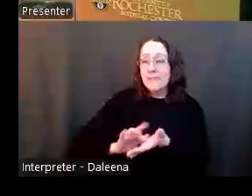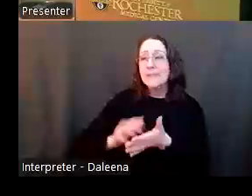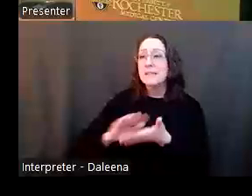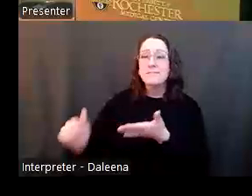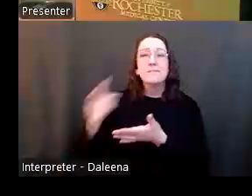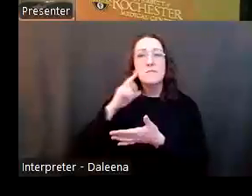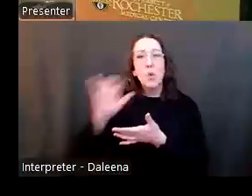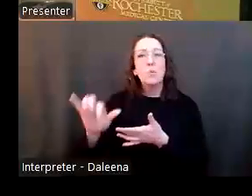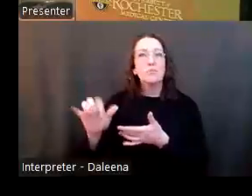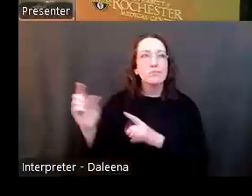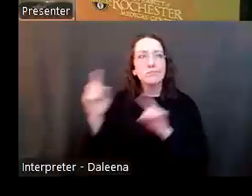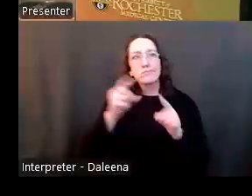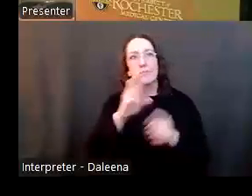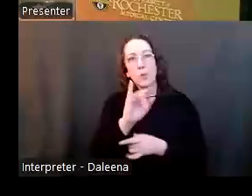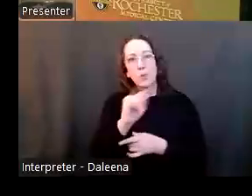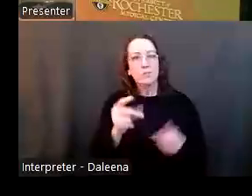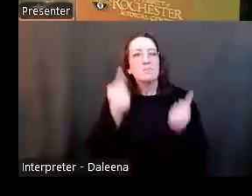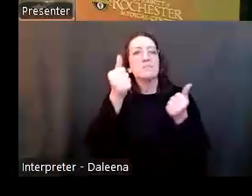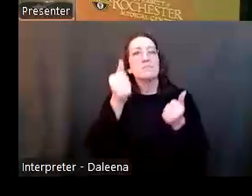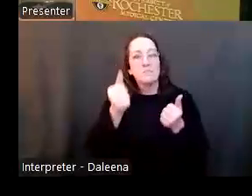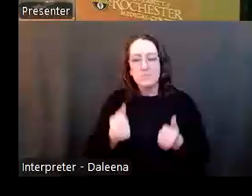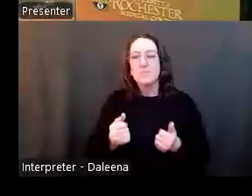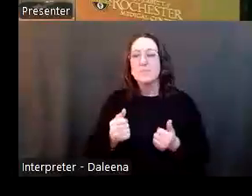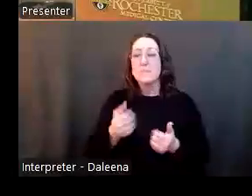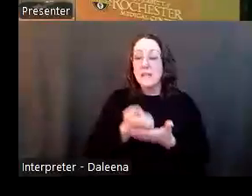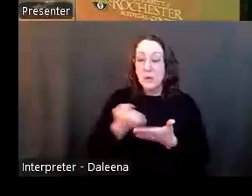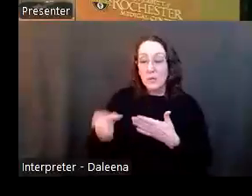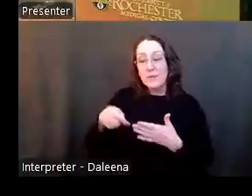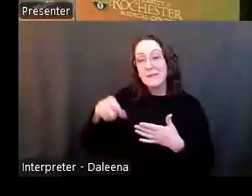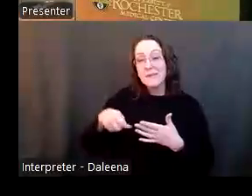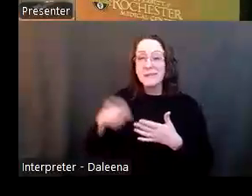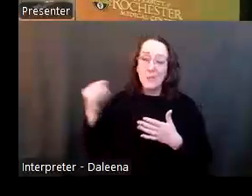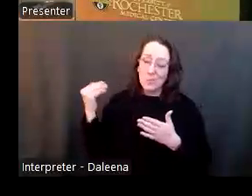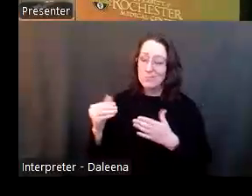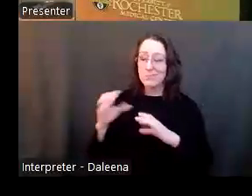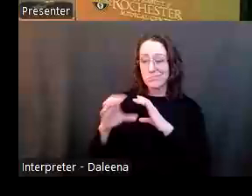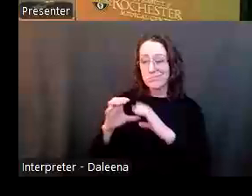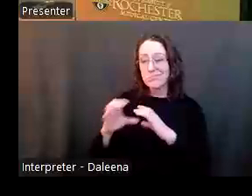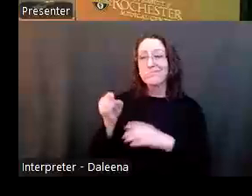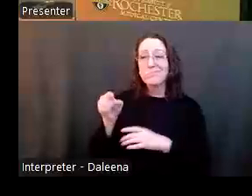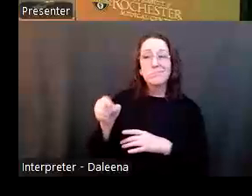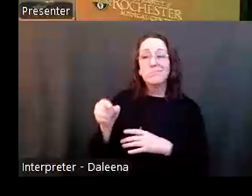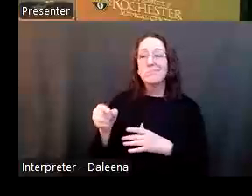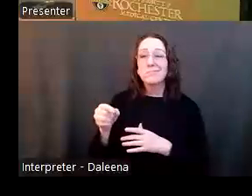quicker um any equipment needs so we're in close communication with our care coordinator seeing